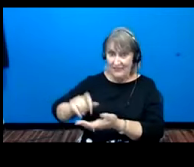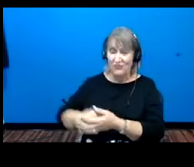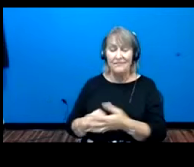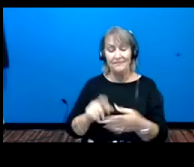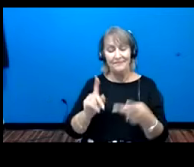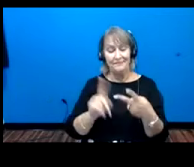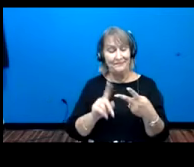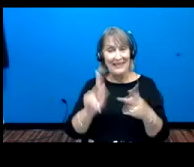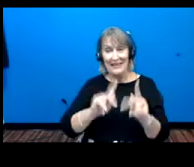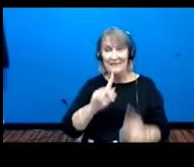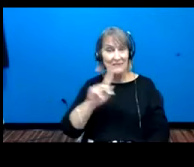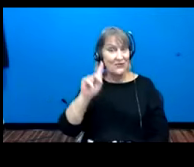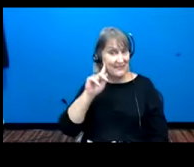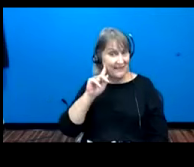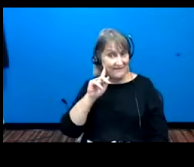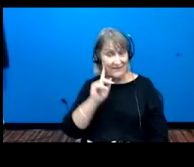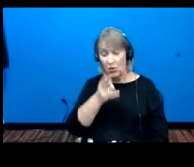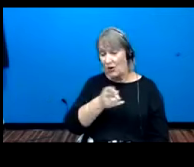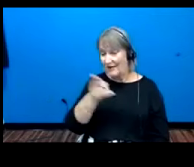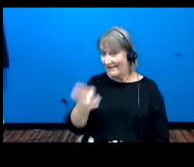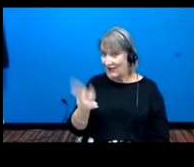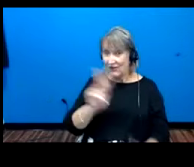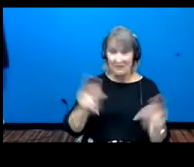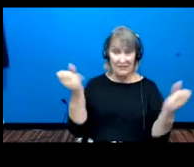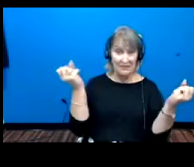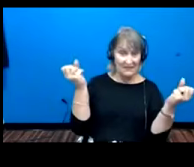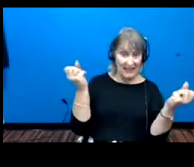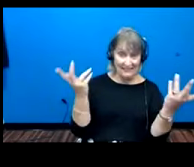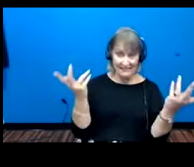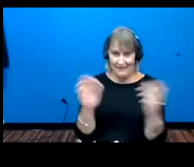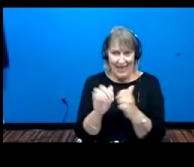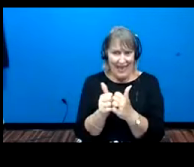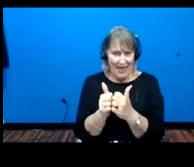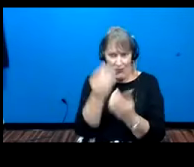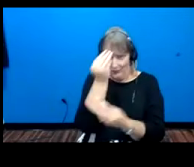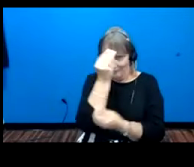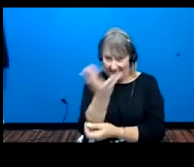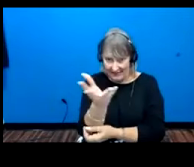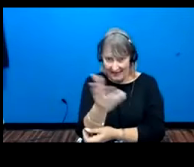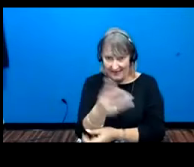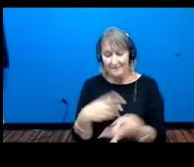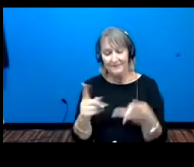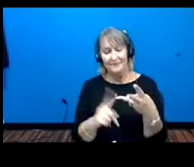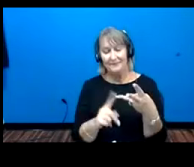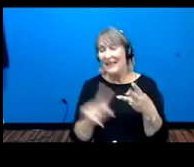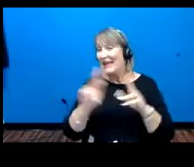that use American Sign Language, ASL, videos; individuals with extremely low literacy skills;